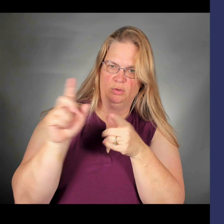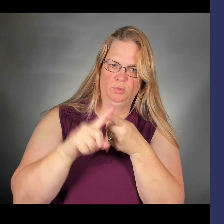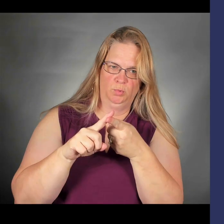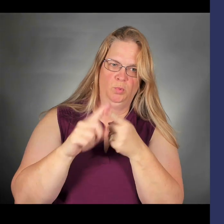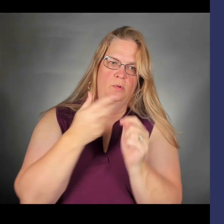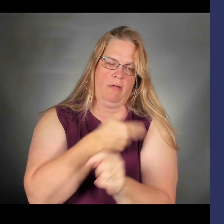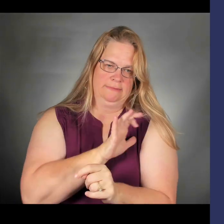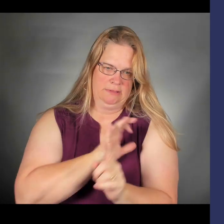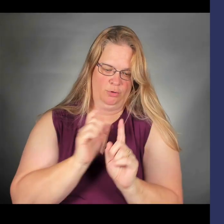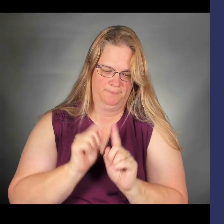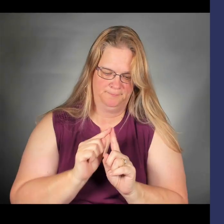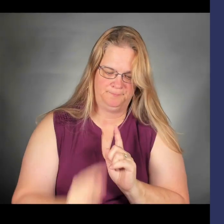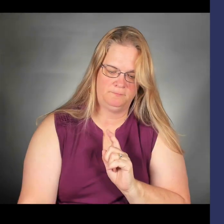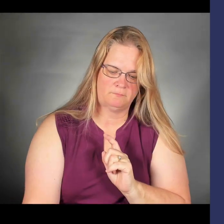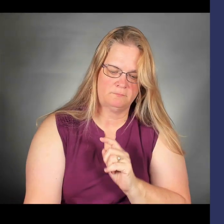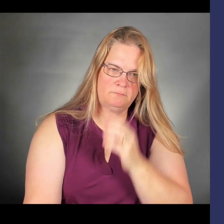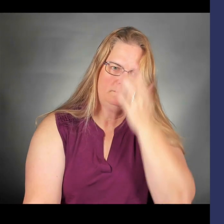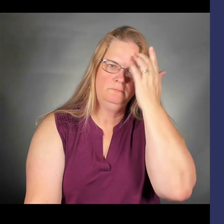they must be referred to the Health Center.